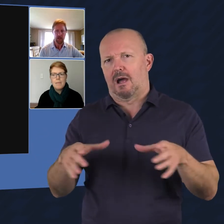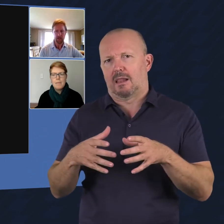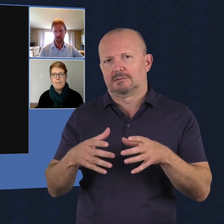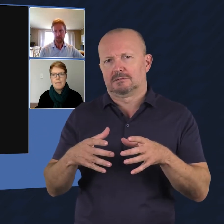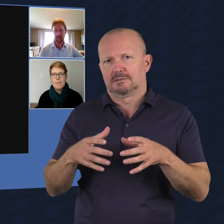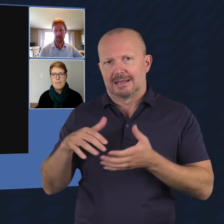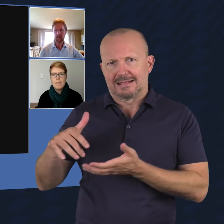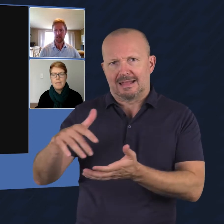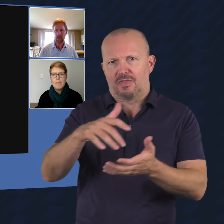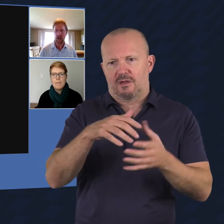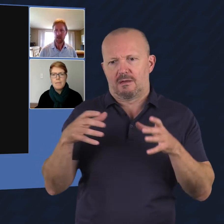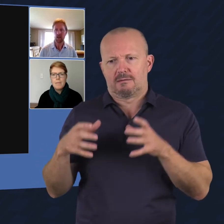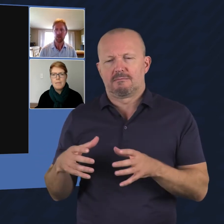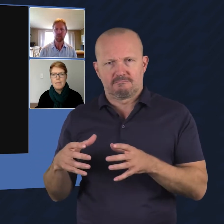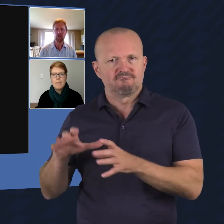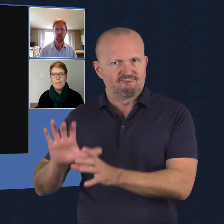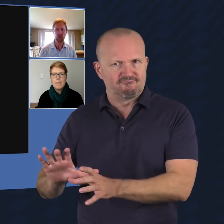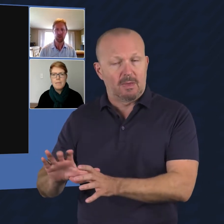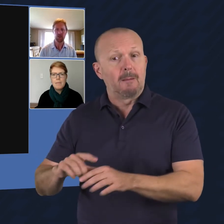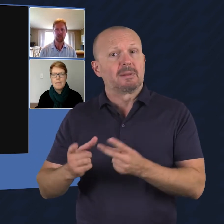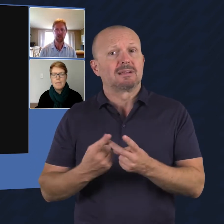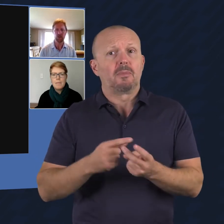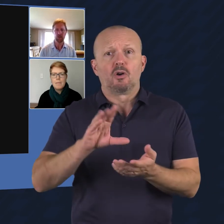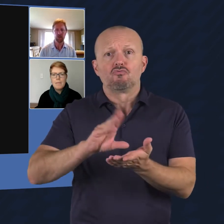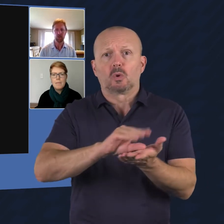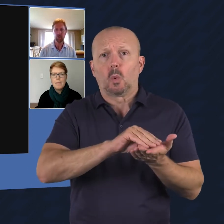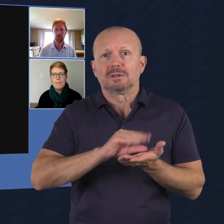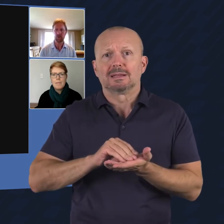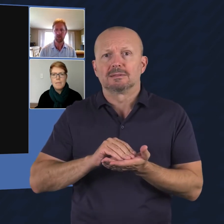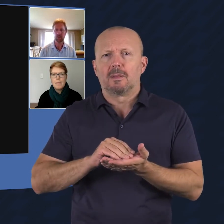Another has been to collect other types of recordings that document the processes